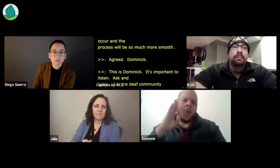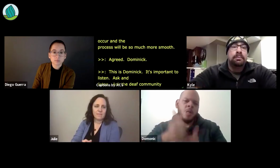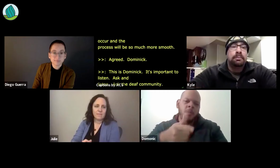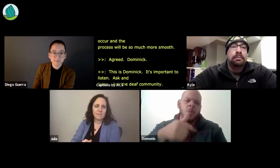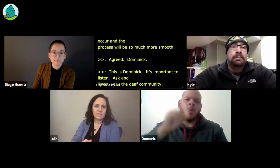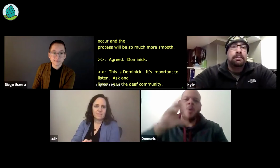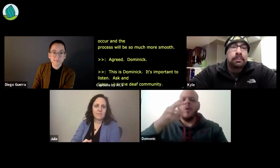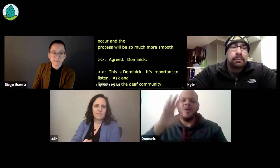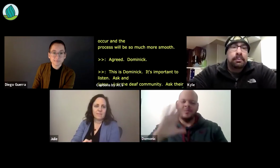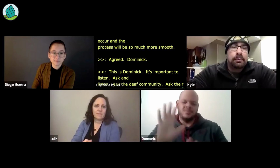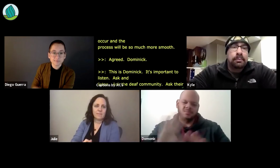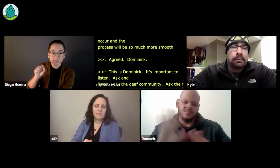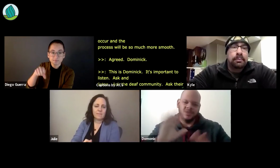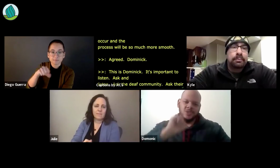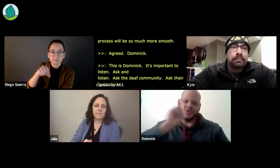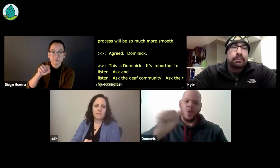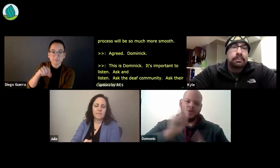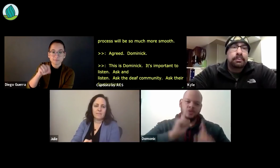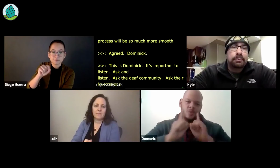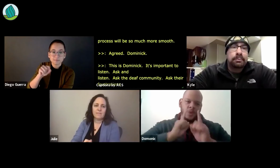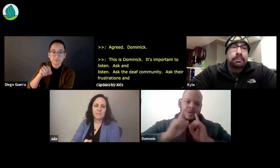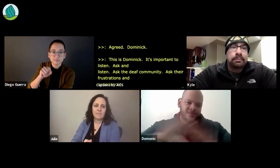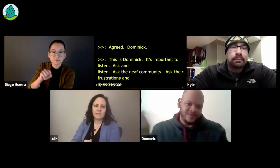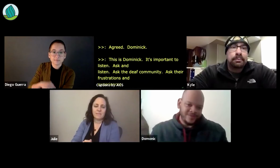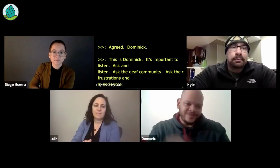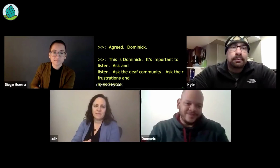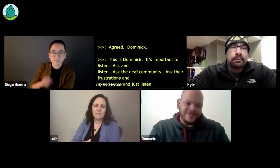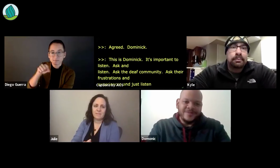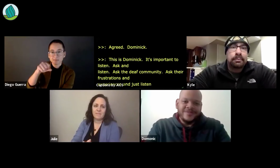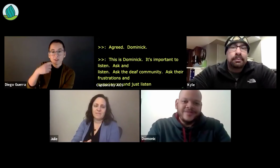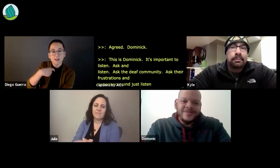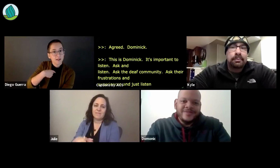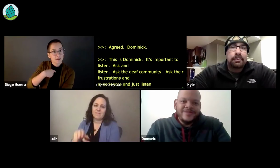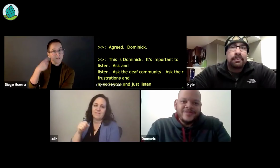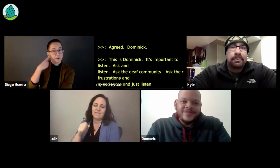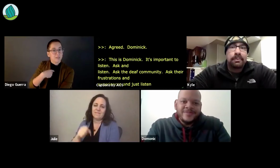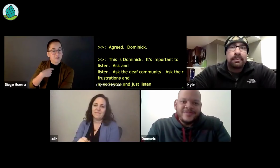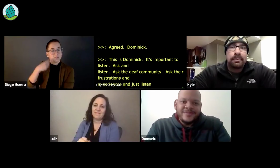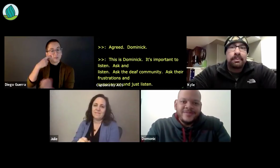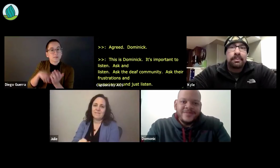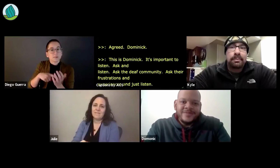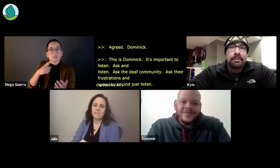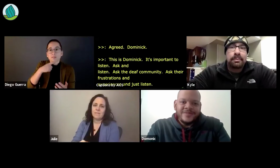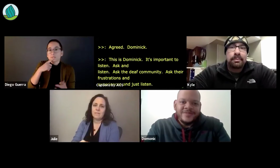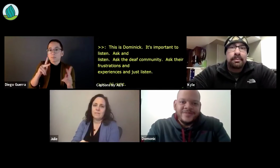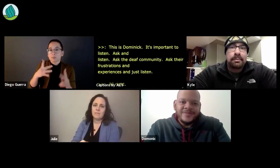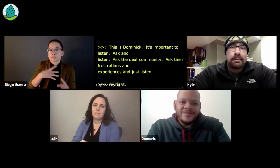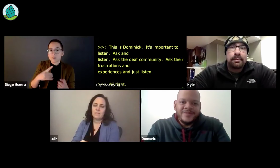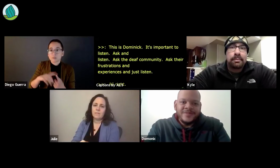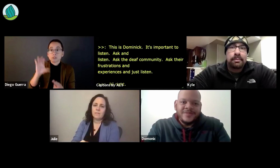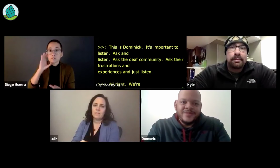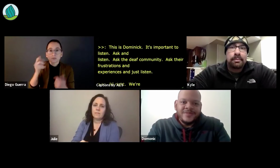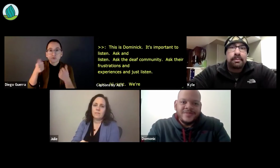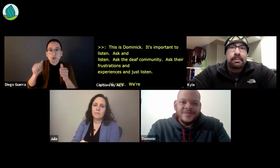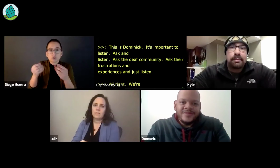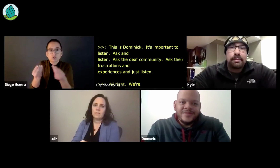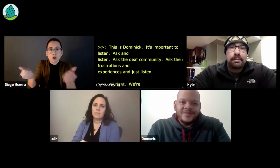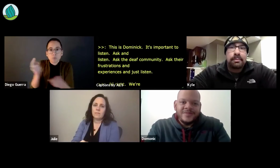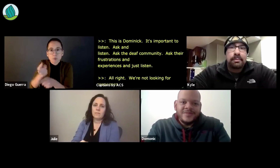We're not looking for a response. It's just for you to listen. This is Diego. I've noticed that when people listen,